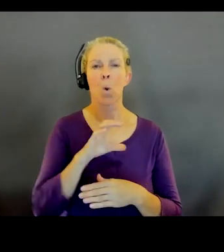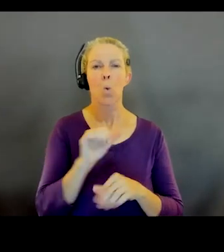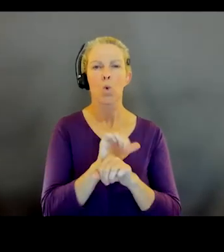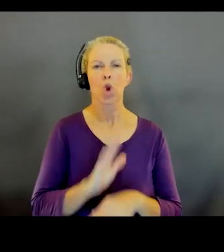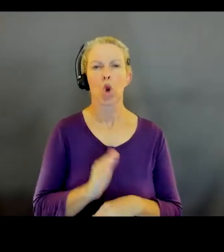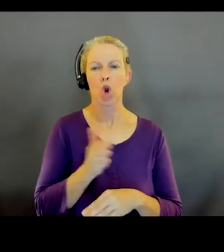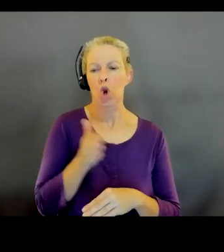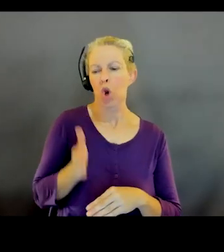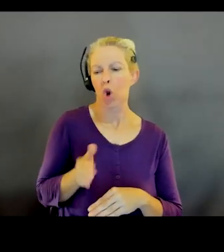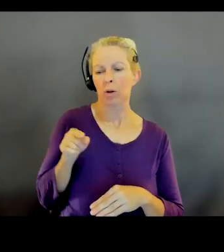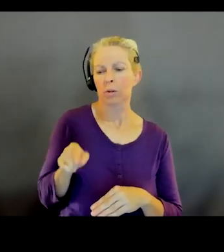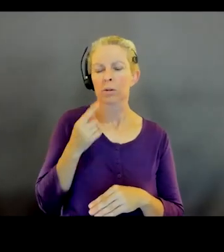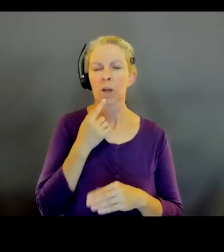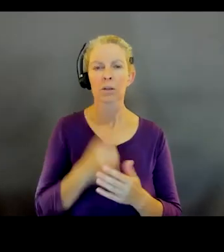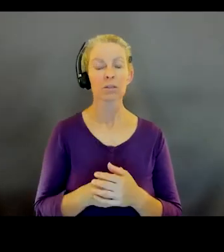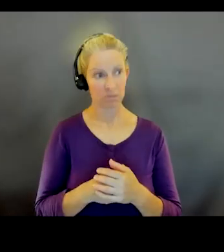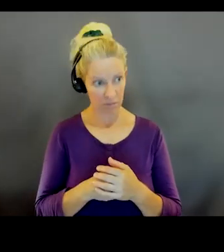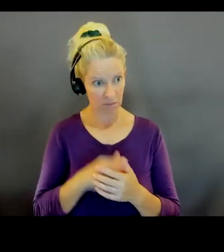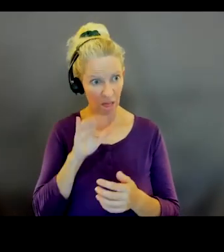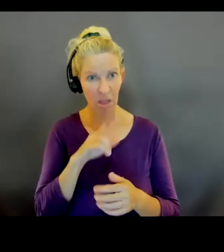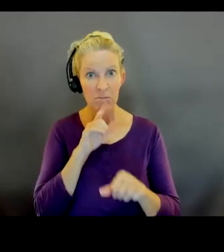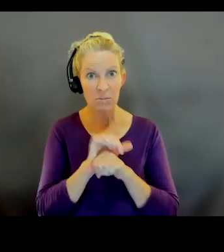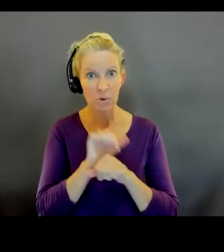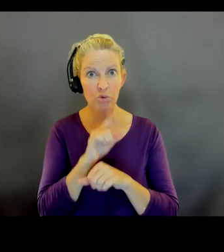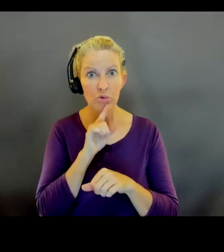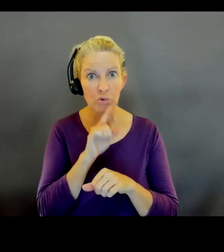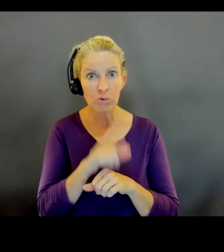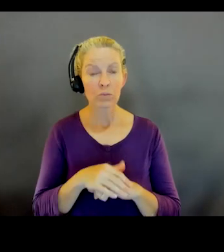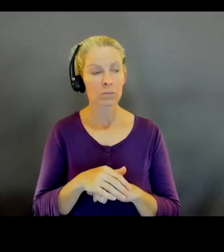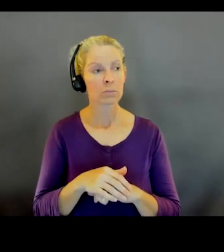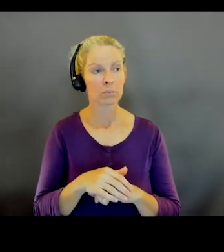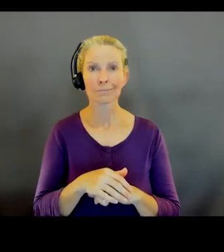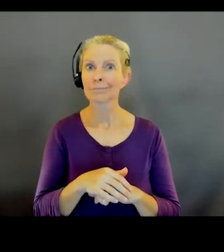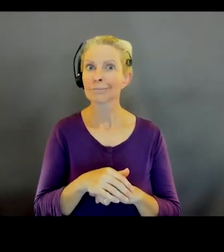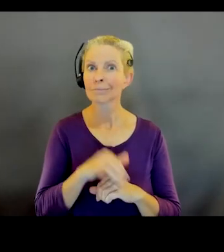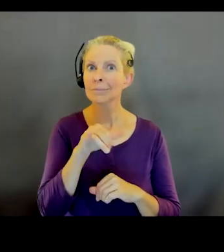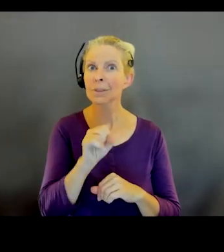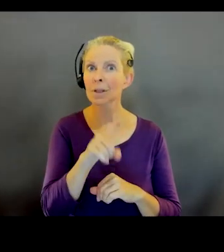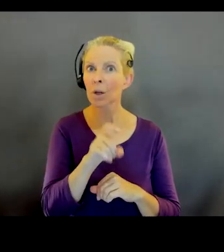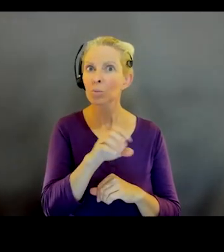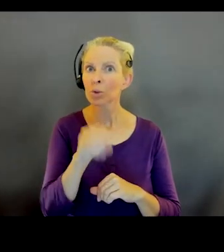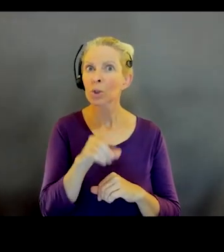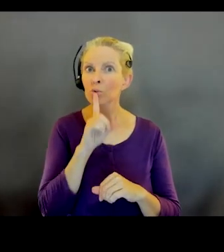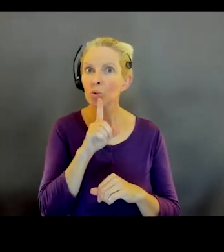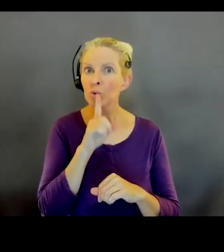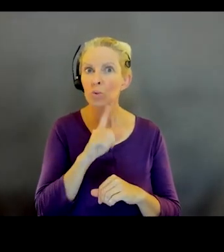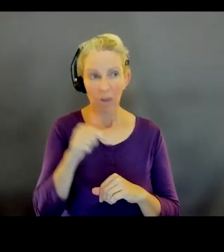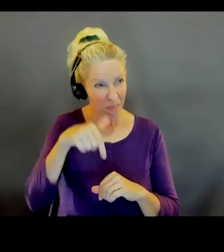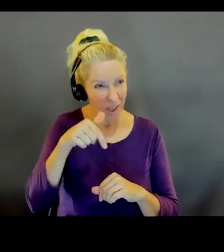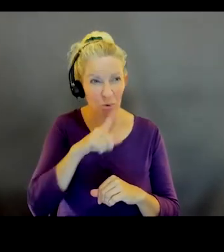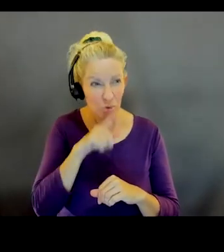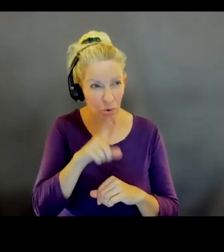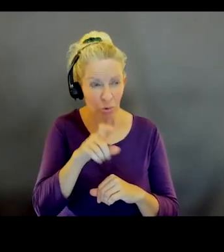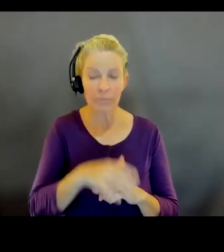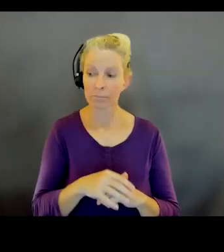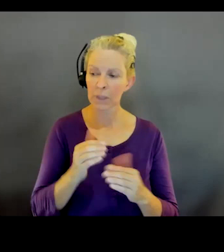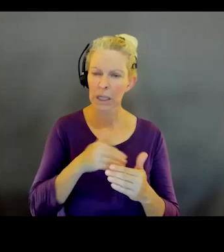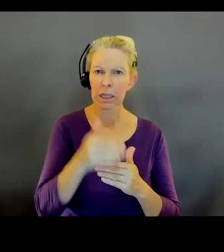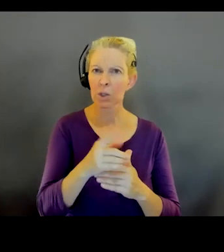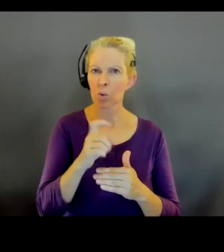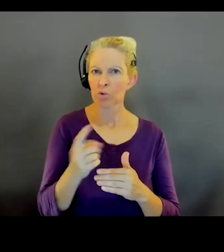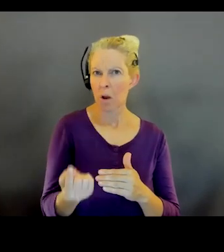this true? " Yes, it was absolutely 100% true. And the next question I was asked was, "is it